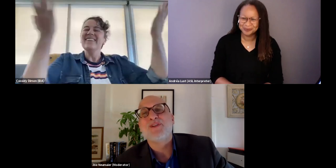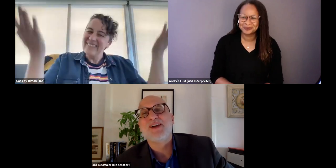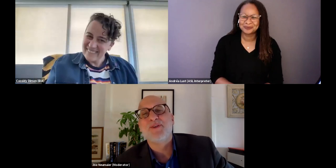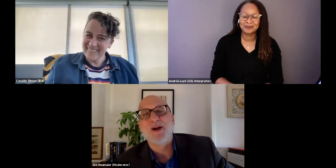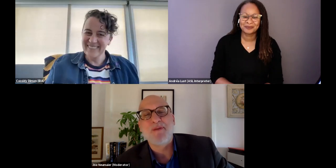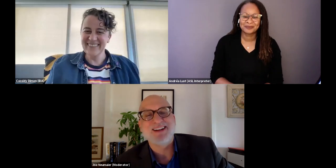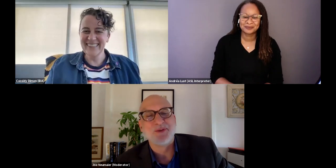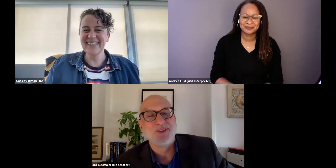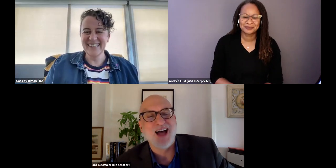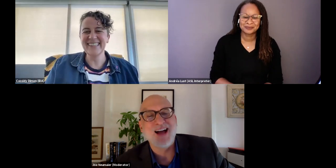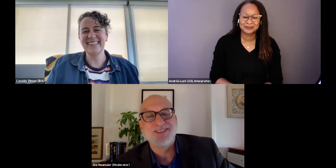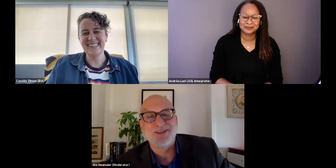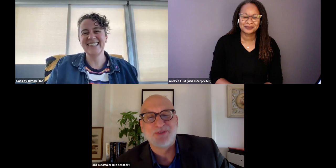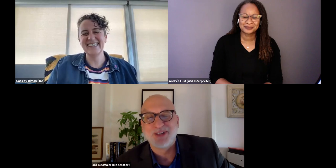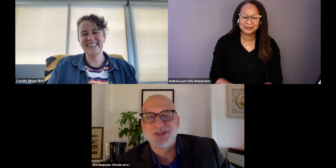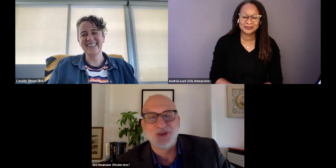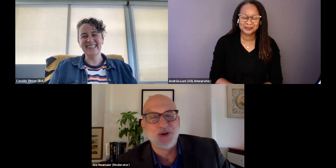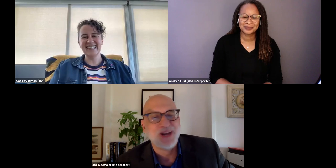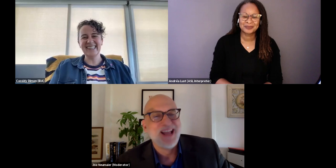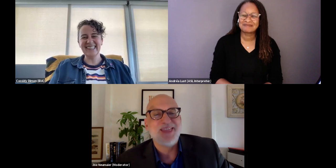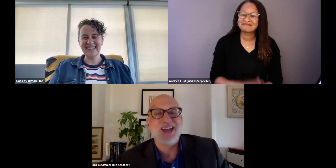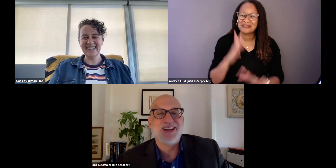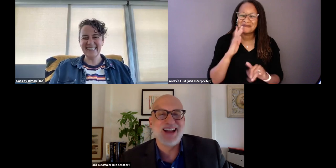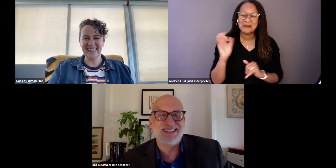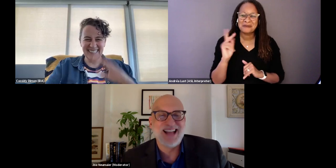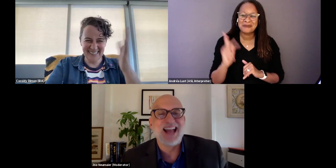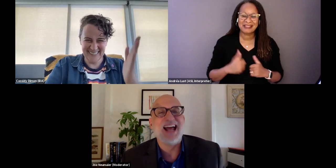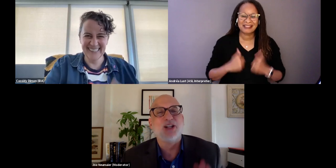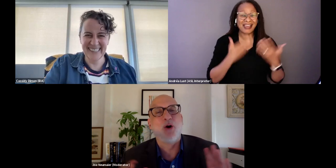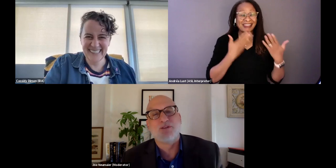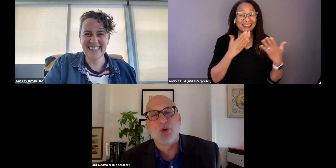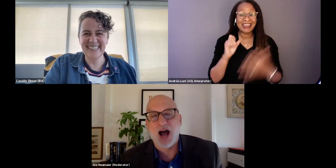Hope we'll go back to our live stuff really soon. Thank you, Cassidy and hello everyone.